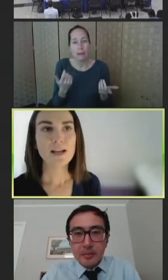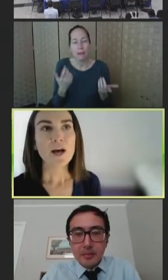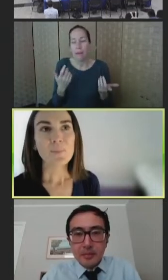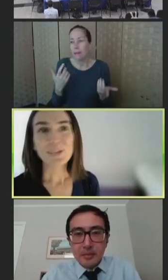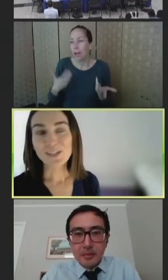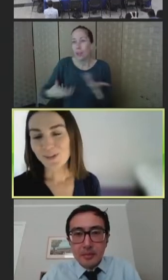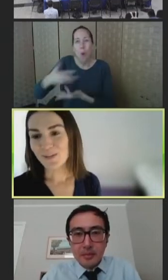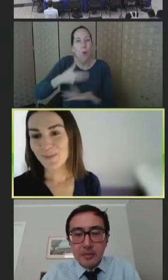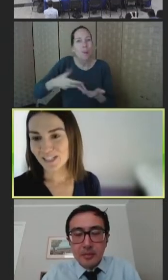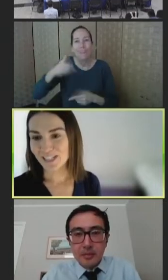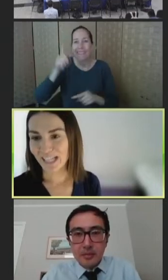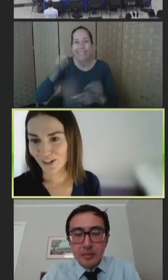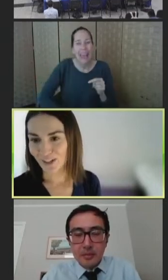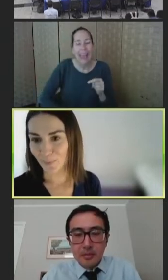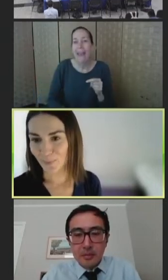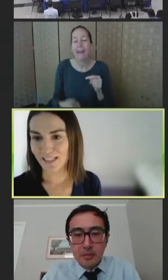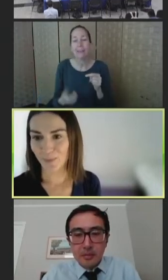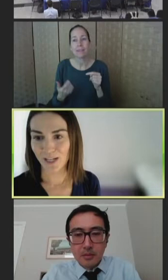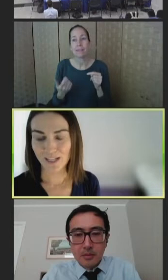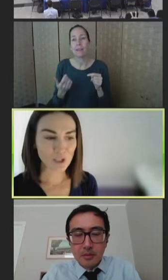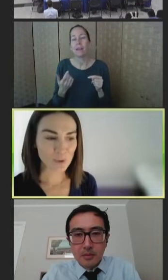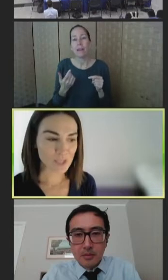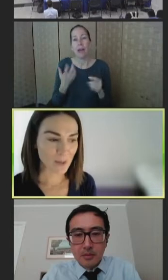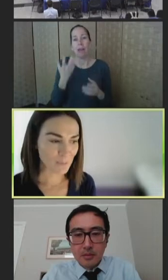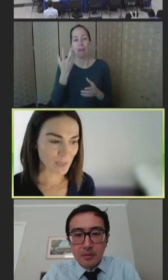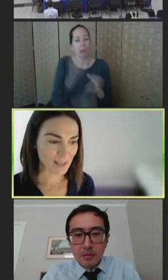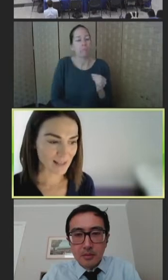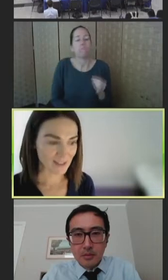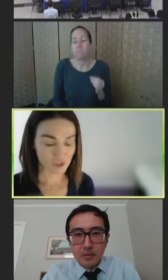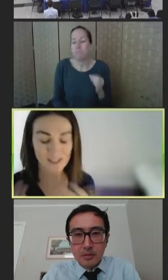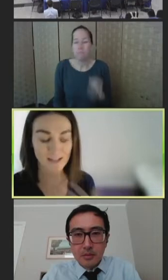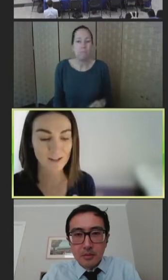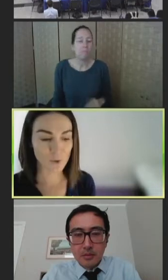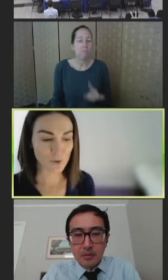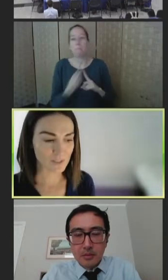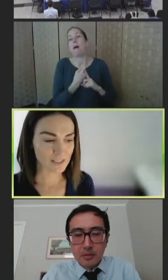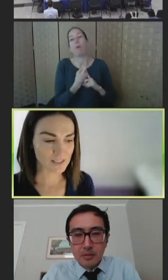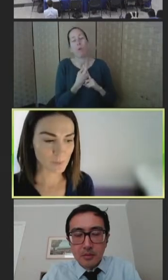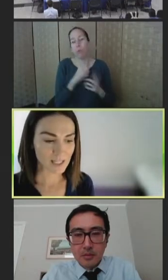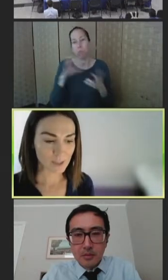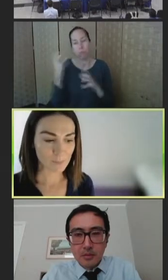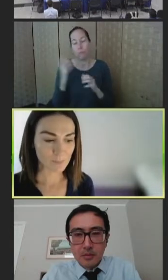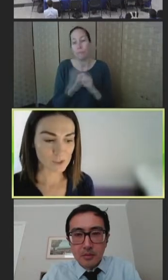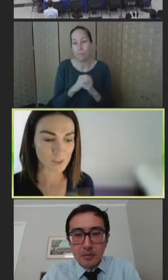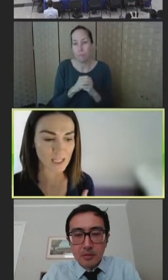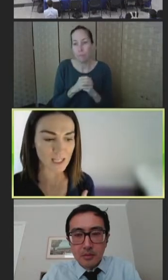But then you could imagine later in the pandemic, you know, some and just anecdotally speaking,